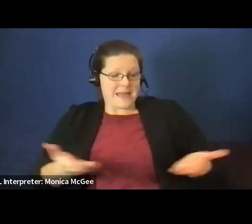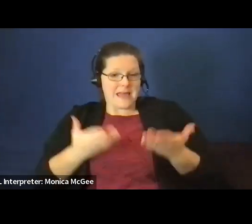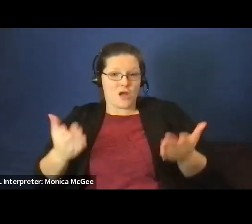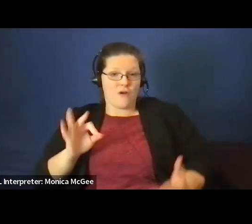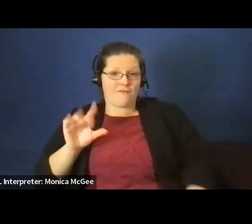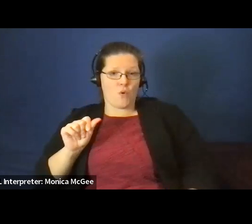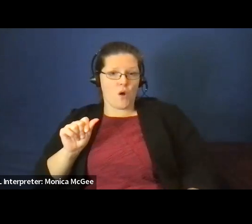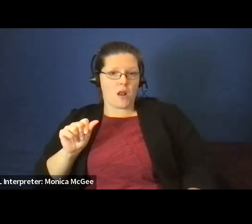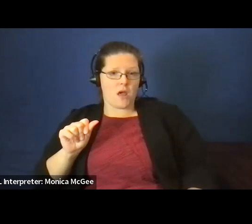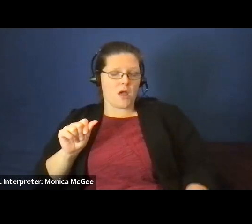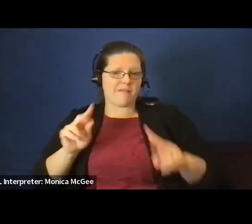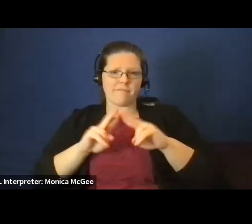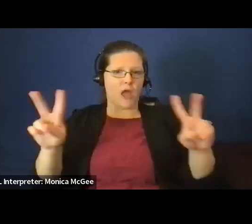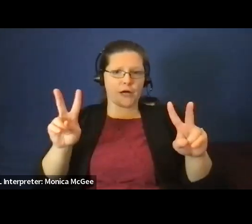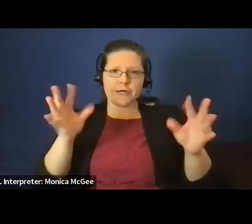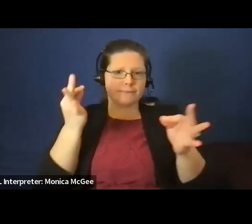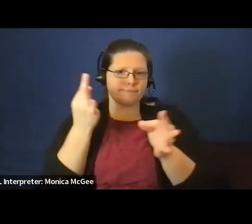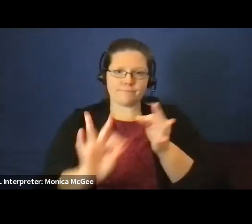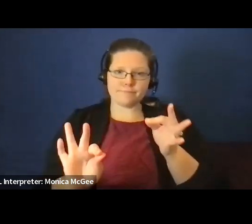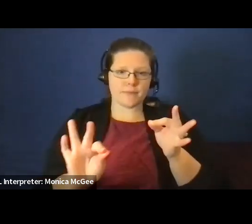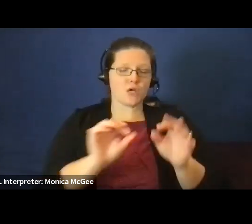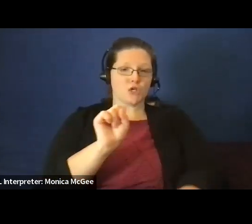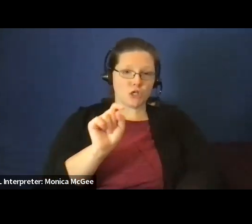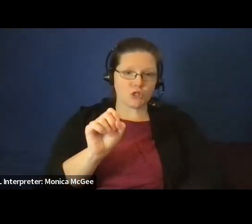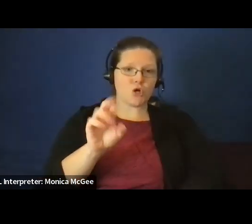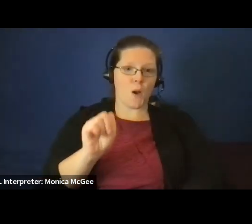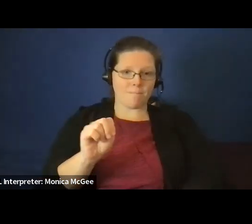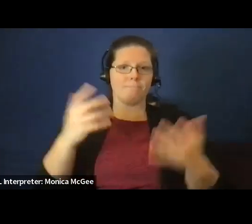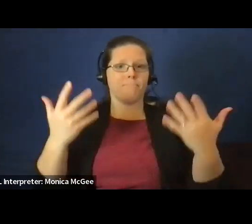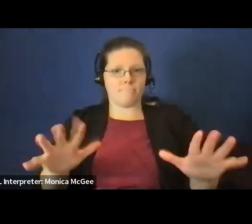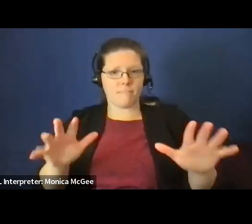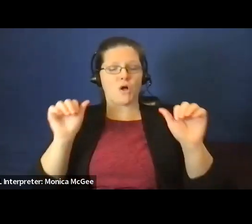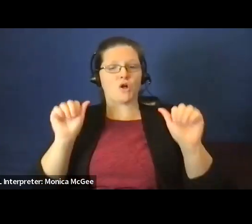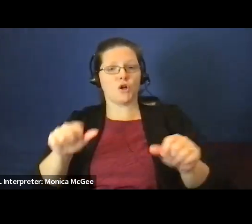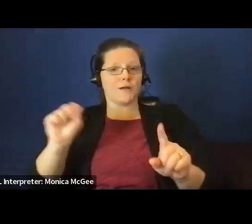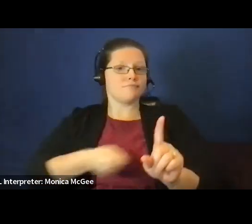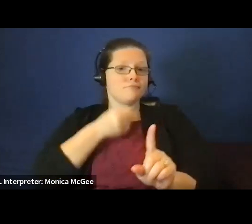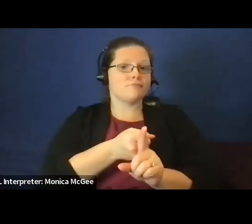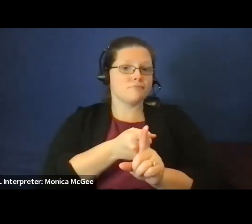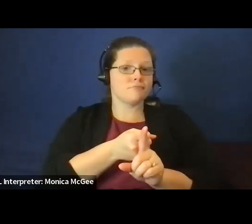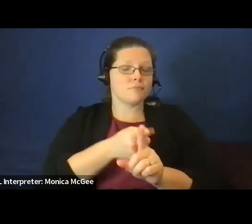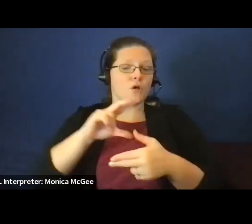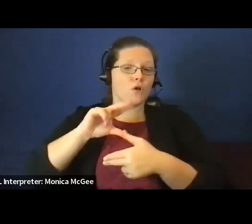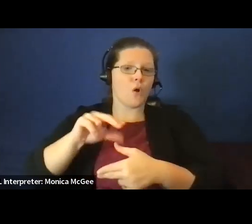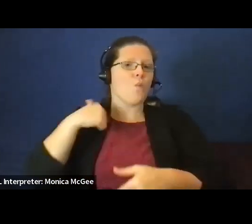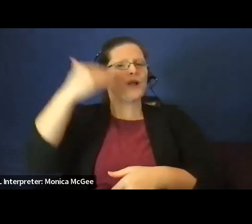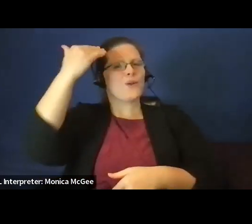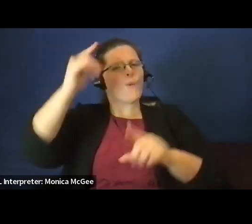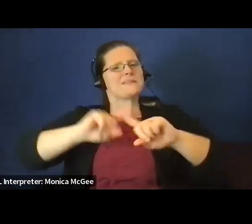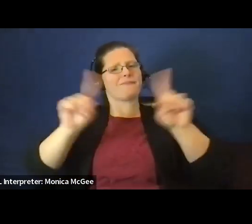People that live there think off disasters differently and manage them differently, whether it's a fire or storm or tornado. In Florida, I think